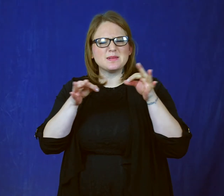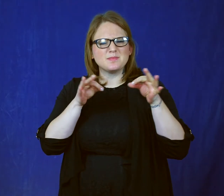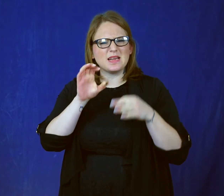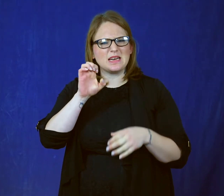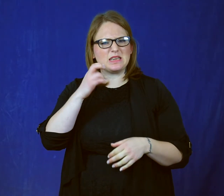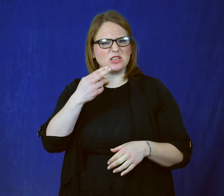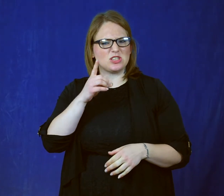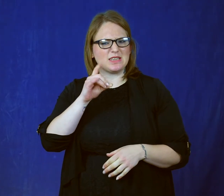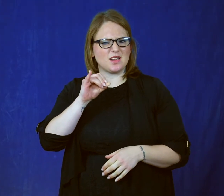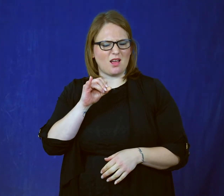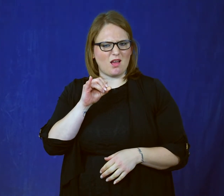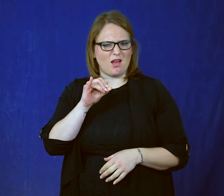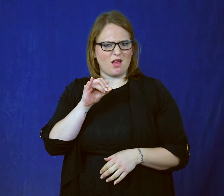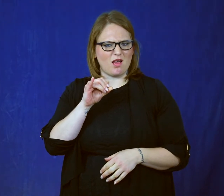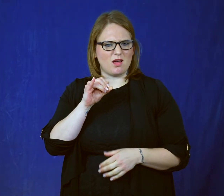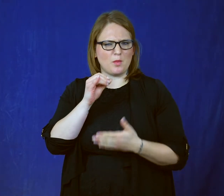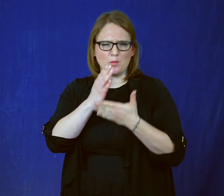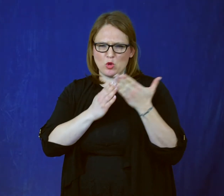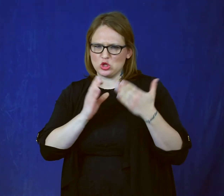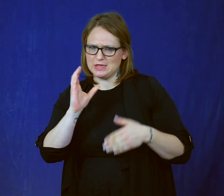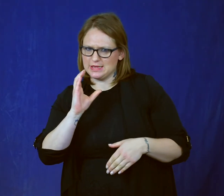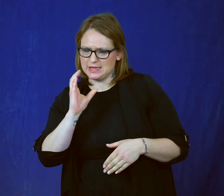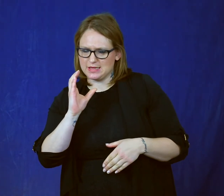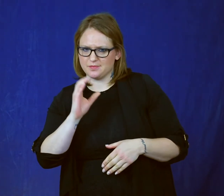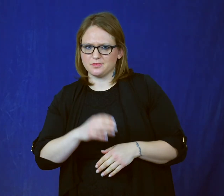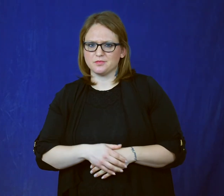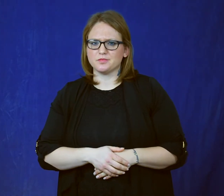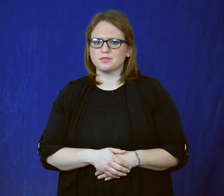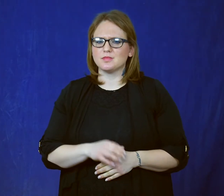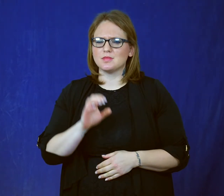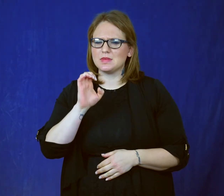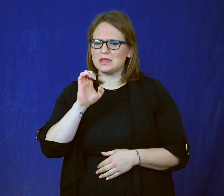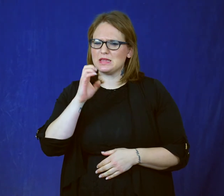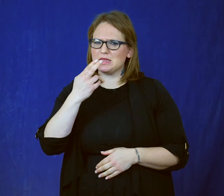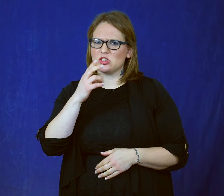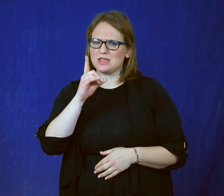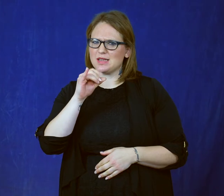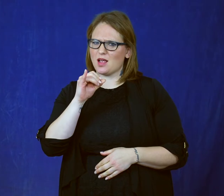Here is a quick explanation of EHDI and Part C. EHDI stands for Early Hearing Detection & Intervention.